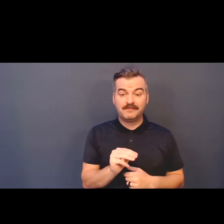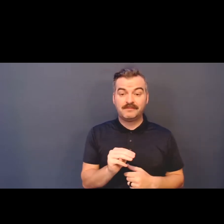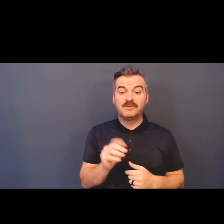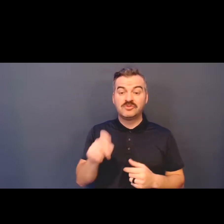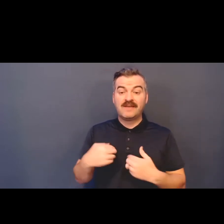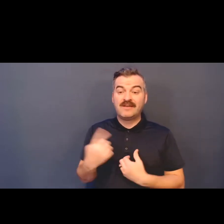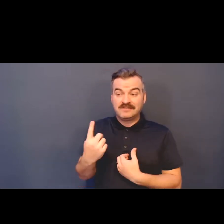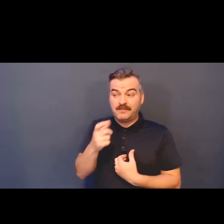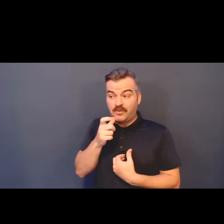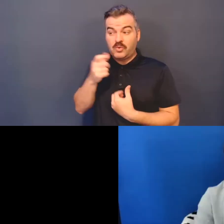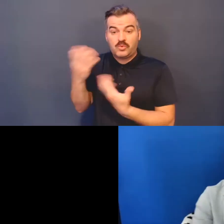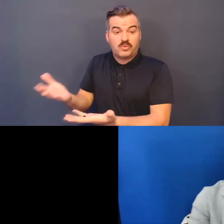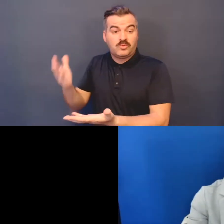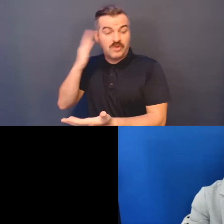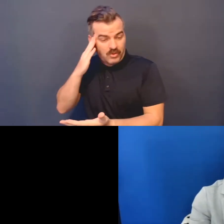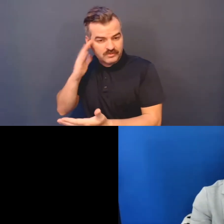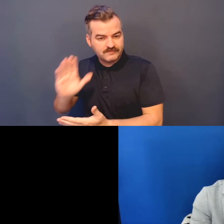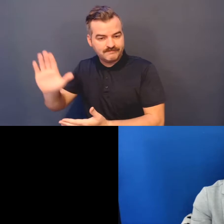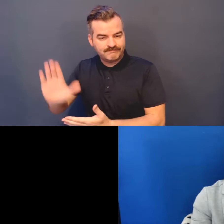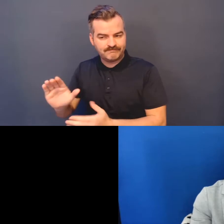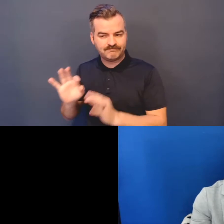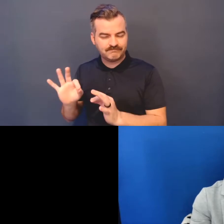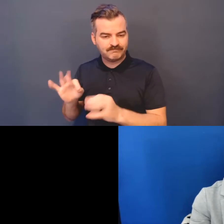who knows the intellectually disabled patient. 15:15:18 Well, during clinical encounters